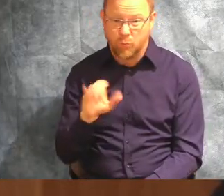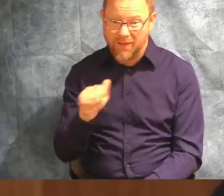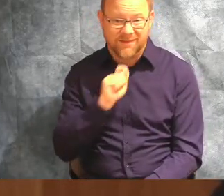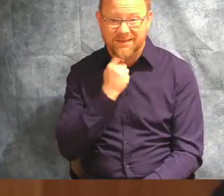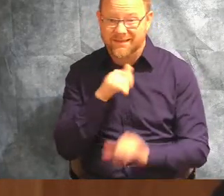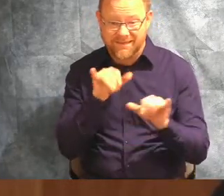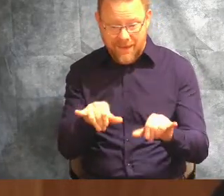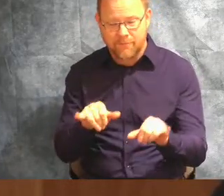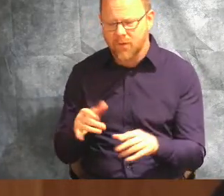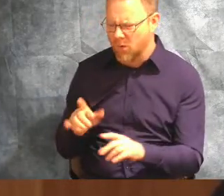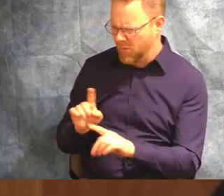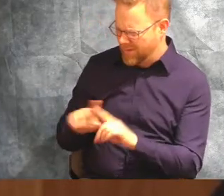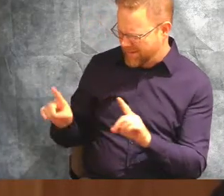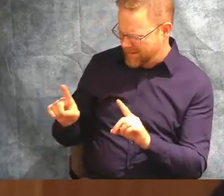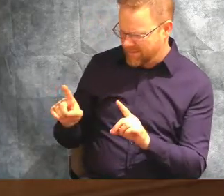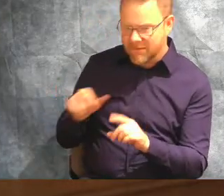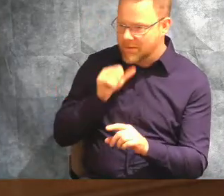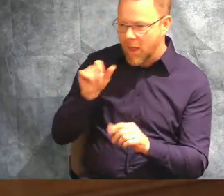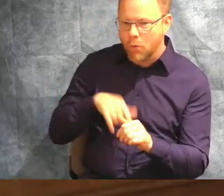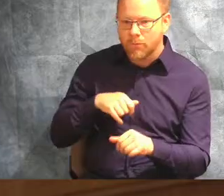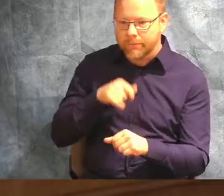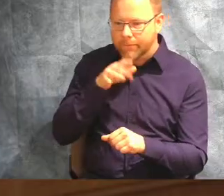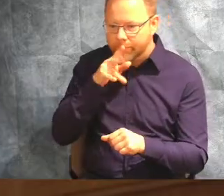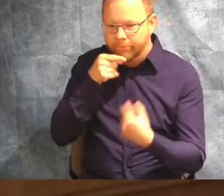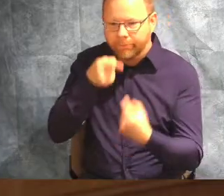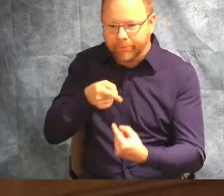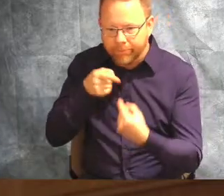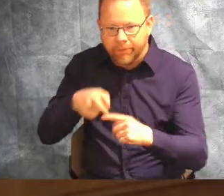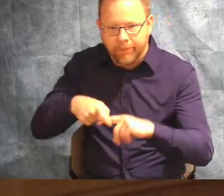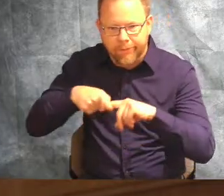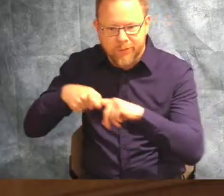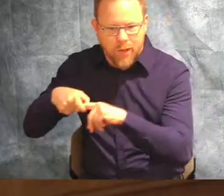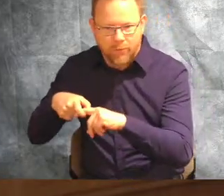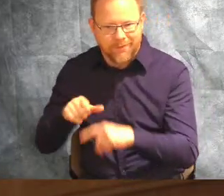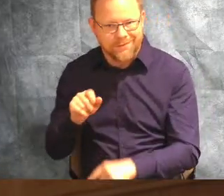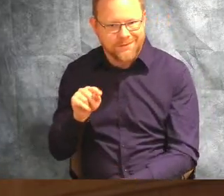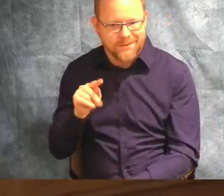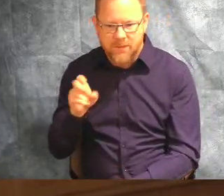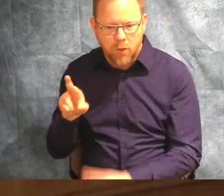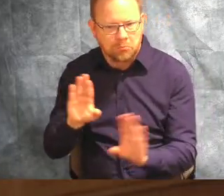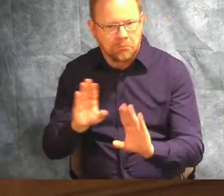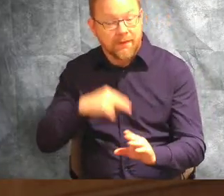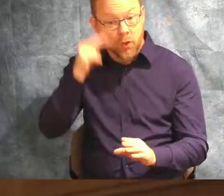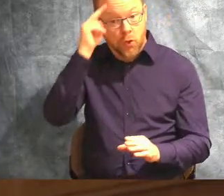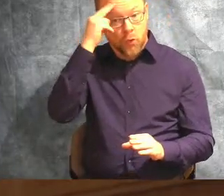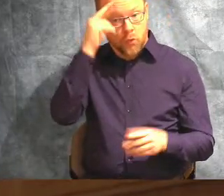certainly different than just stuttering. Yes, for sure. It's a neurological sort of thing. I know